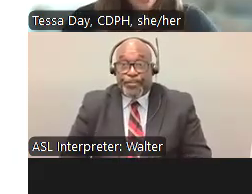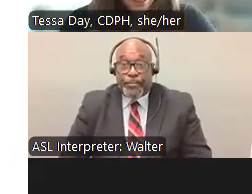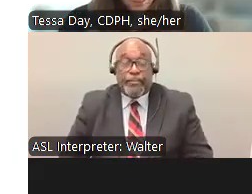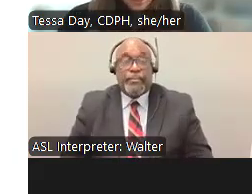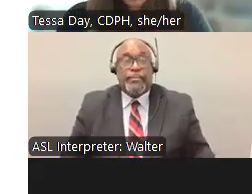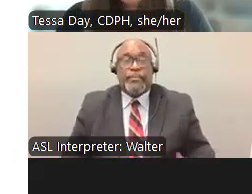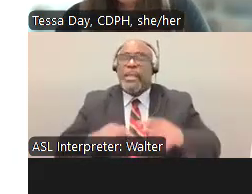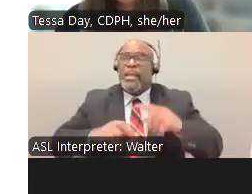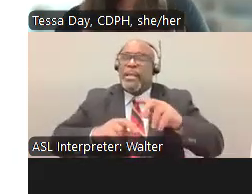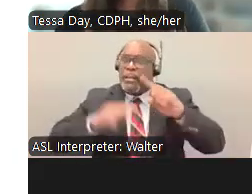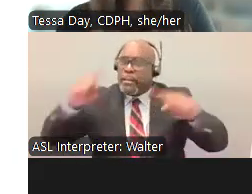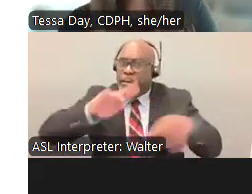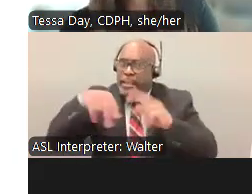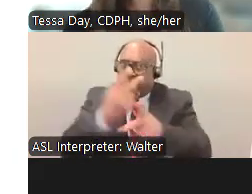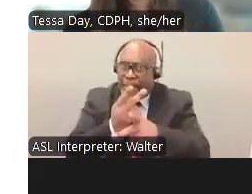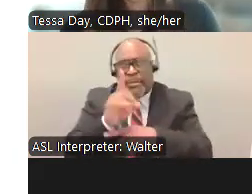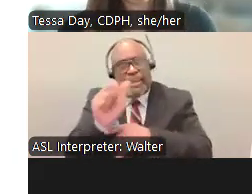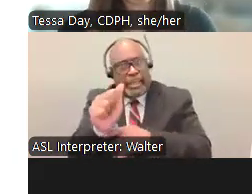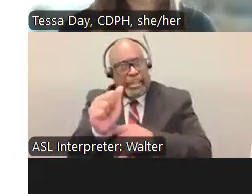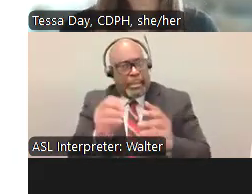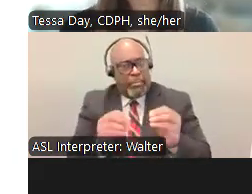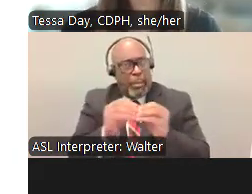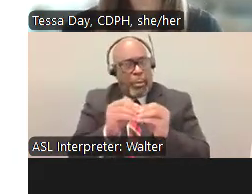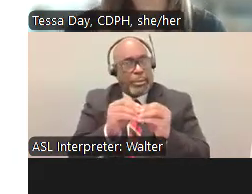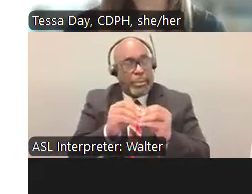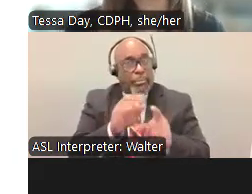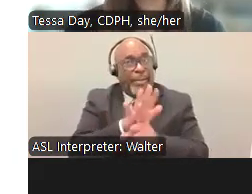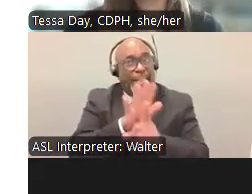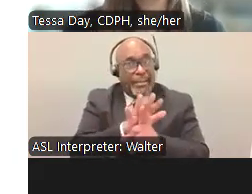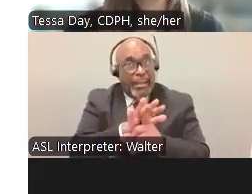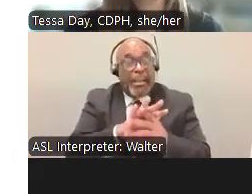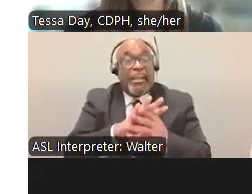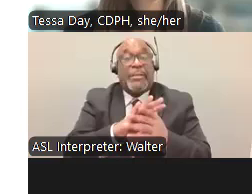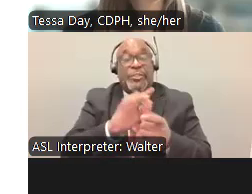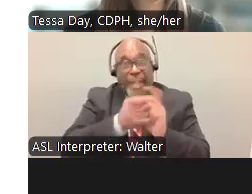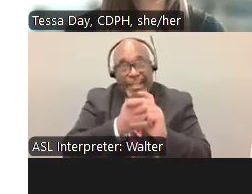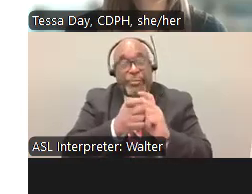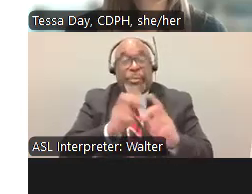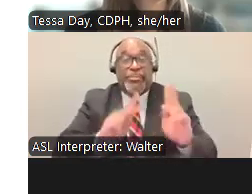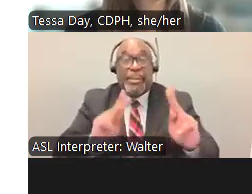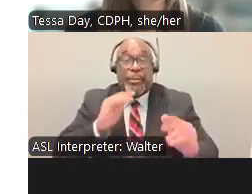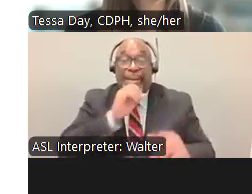of disability that are 13:25:47 most prevalent tend to change as 13:25:49 people get older, so here we 13:25:50 have the age distribution of